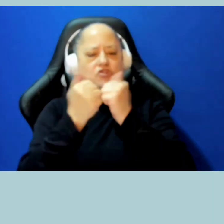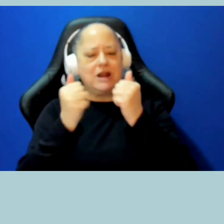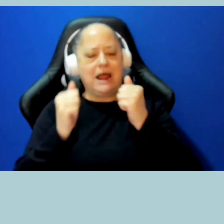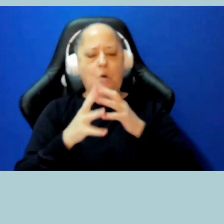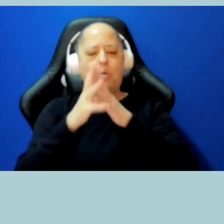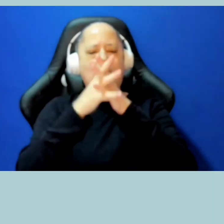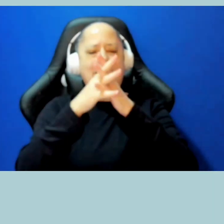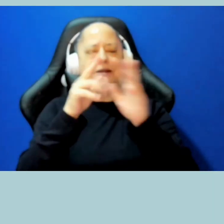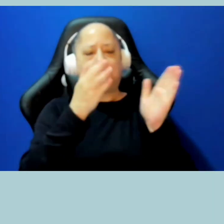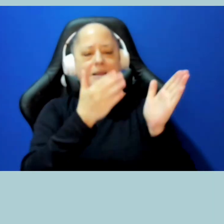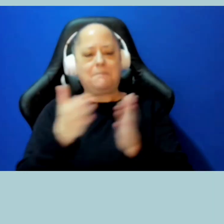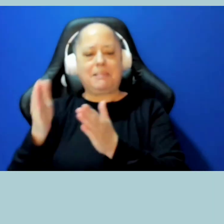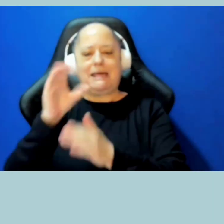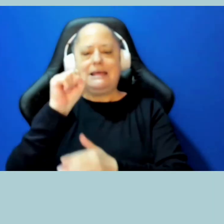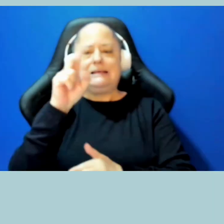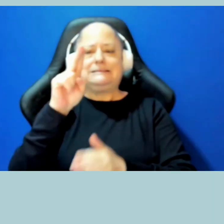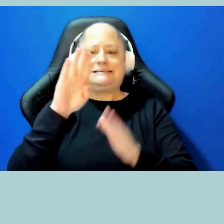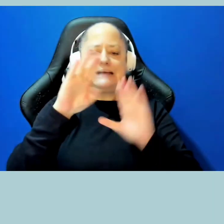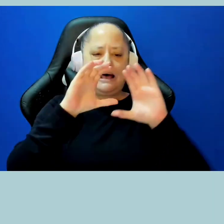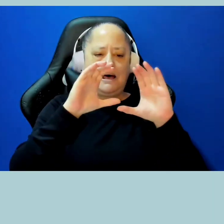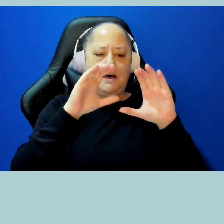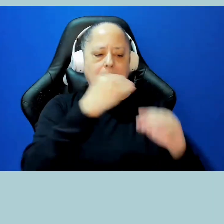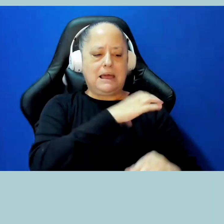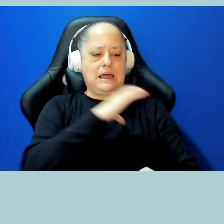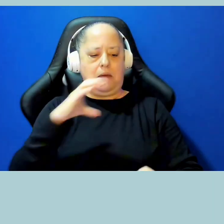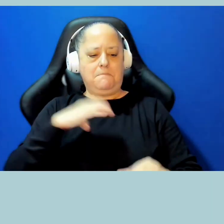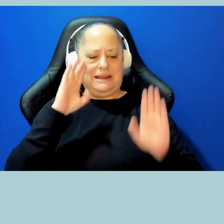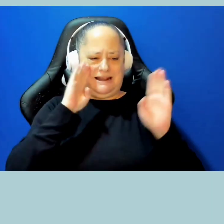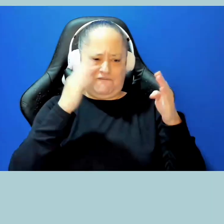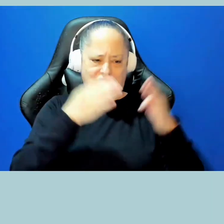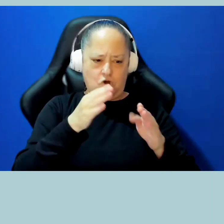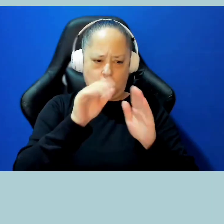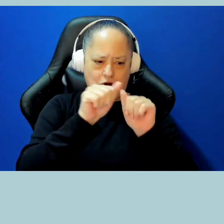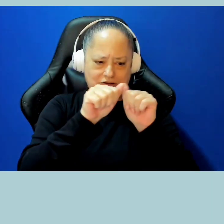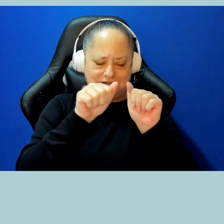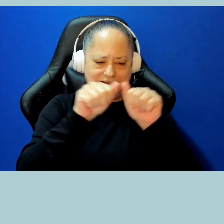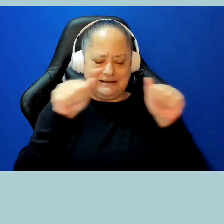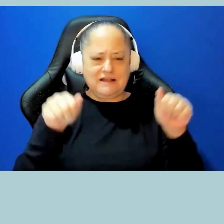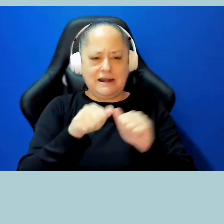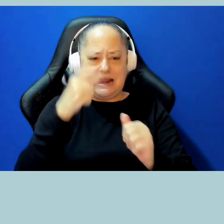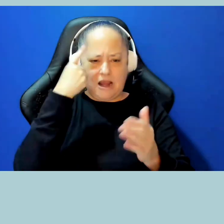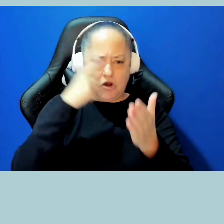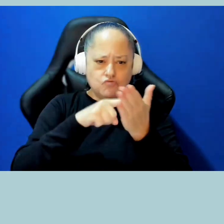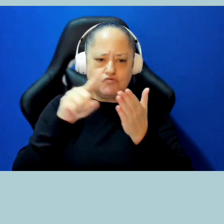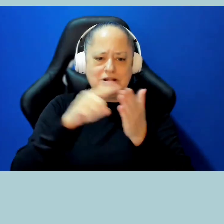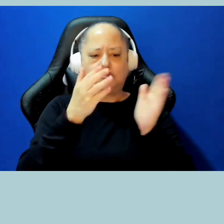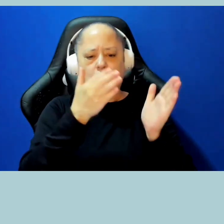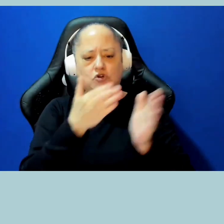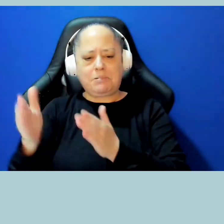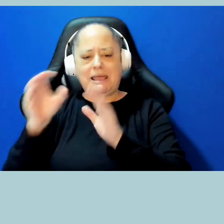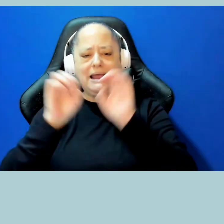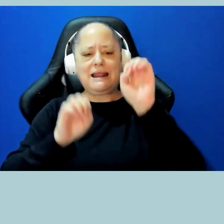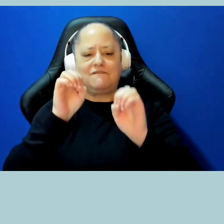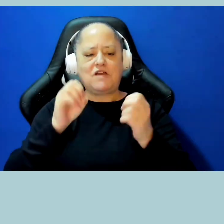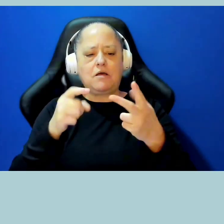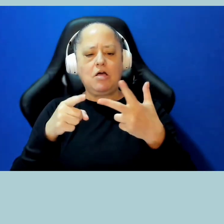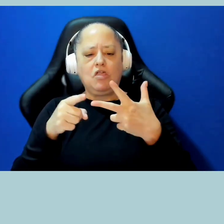up subcommittees to focus on areas. We have research, planning and evaluation to measure the plan. And then our third is literally just community